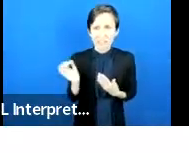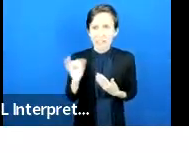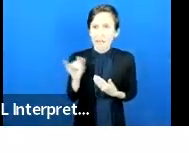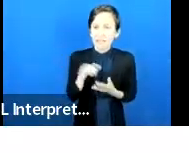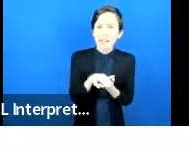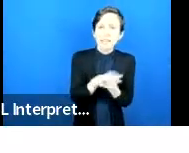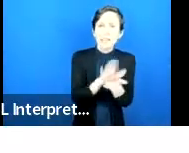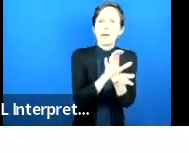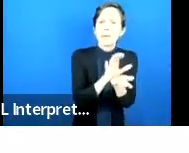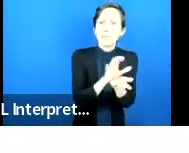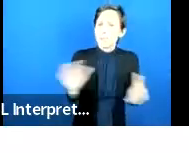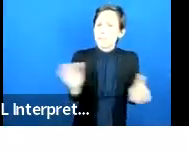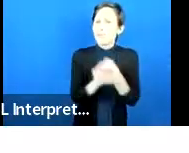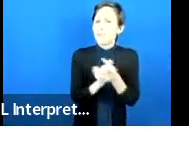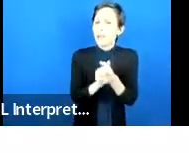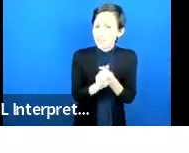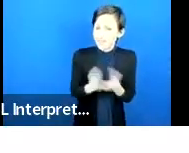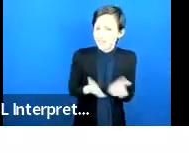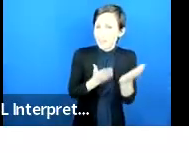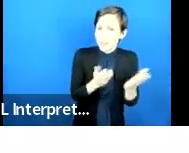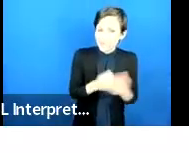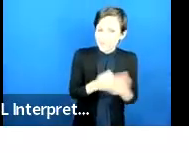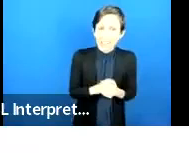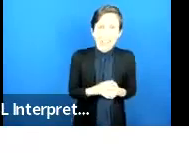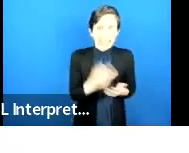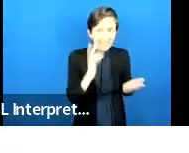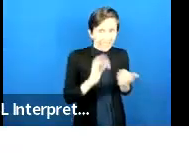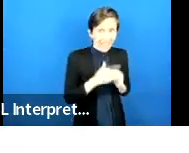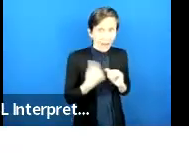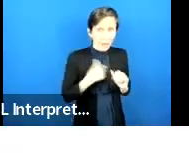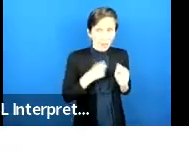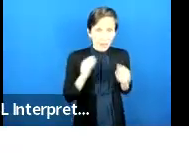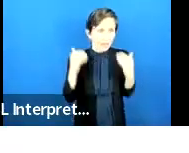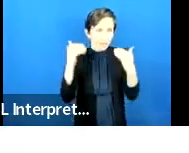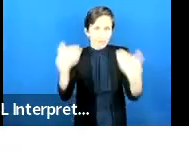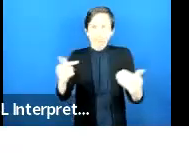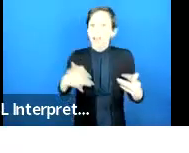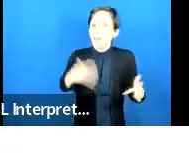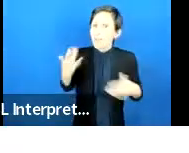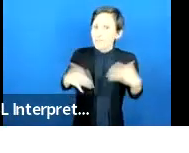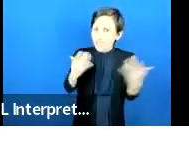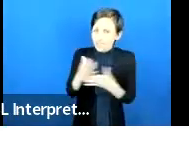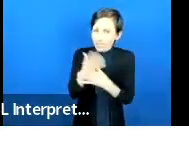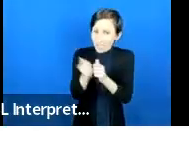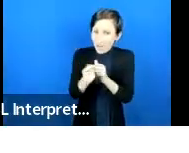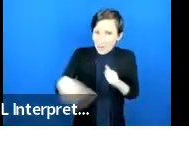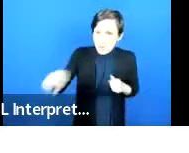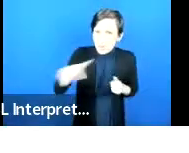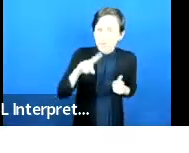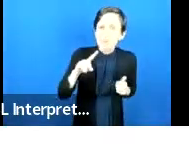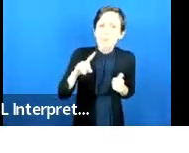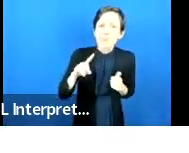to see if there was interest and, and see how we can move forward. And I'm excited to share that this ISR, the Institute